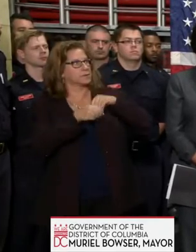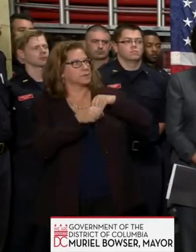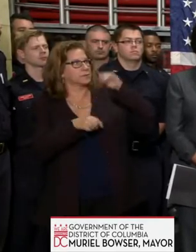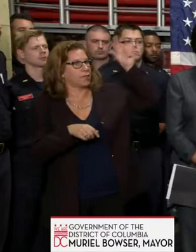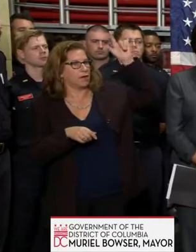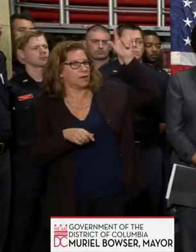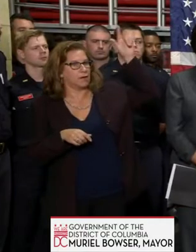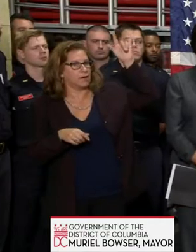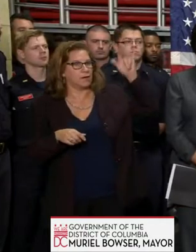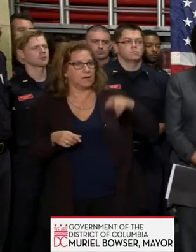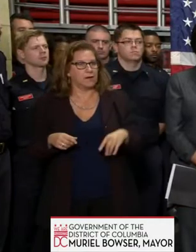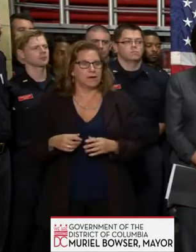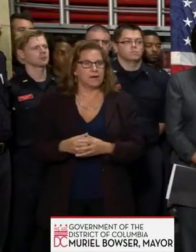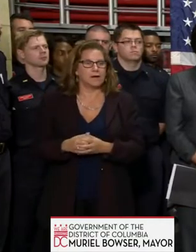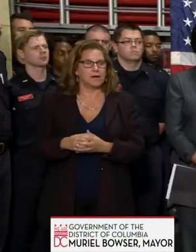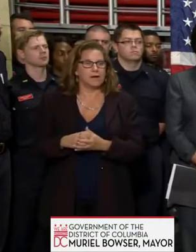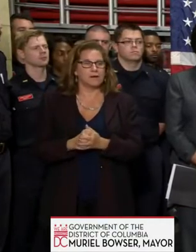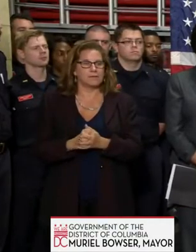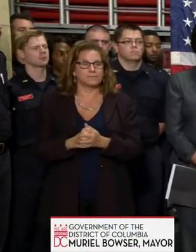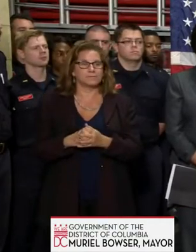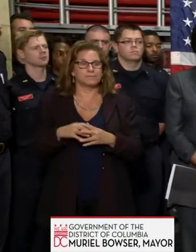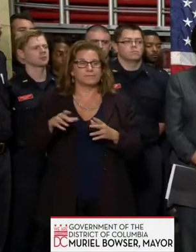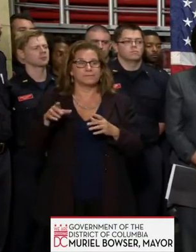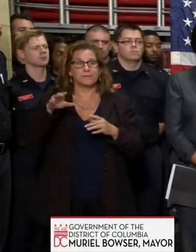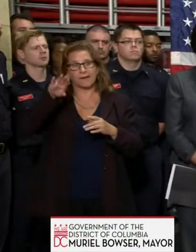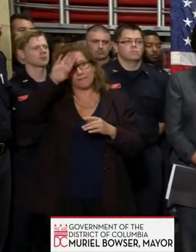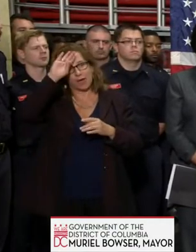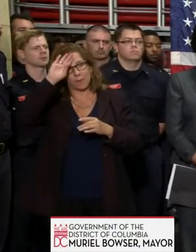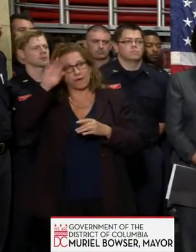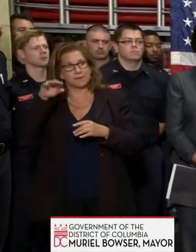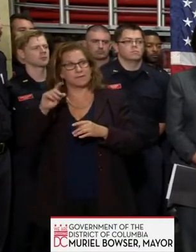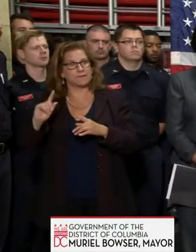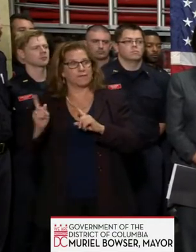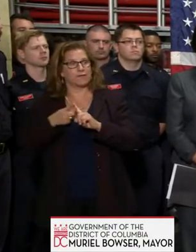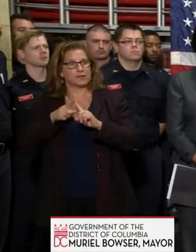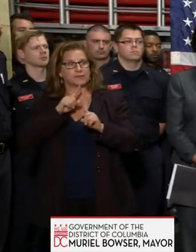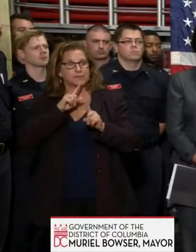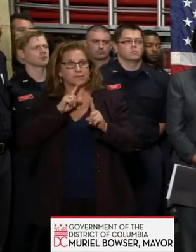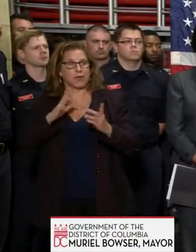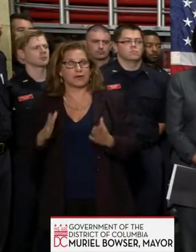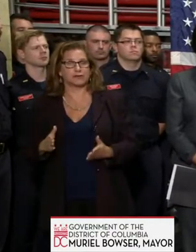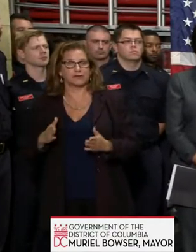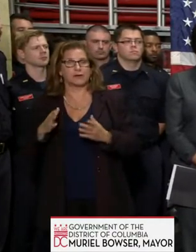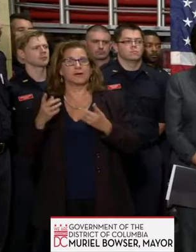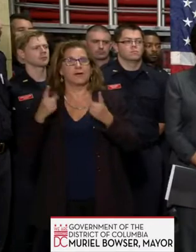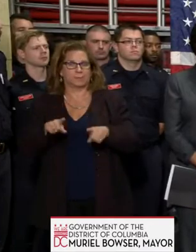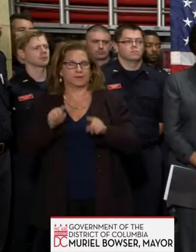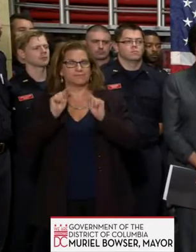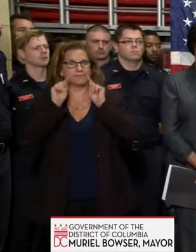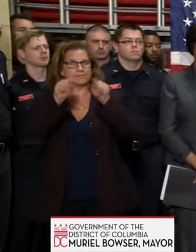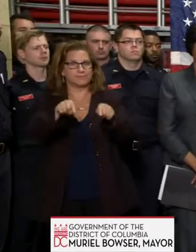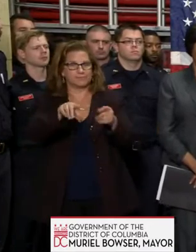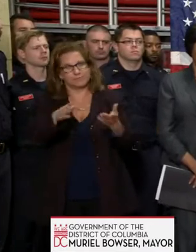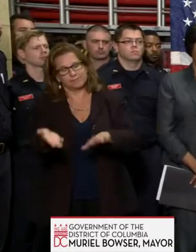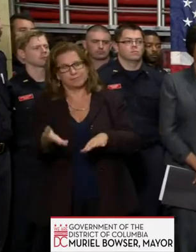FIRST RESPONDERS AT THE PENTAGON SOMETHING OF WHICH I'M PROUD AND I'M SURE FEMS IS PROUD OF AS WELL.